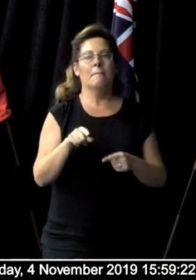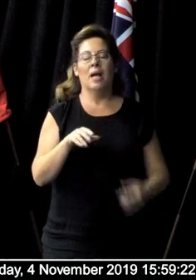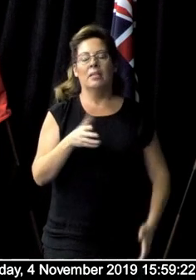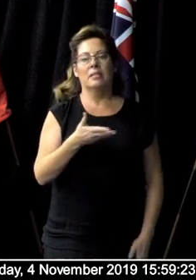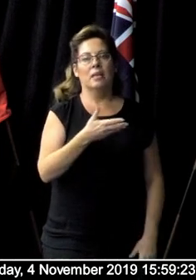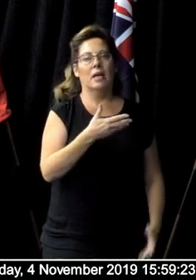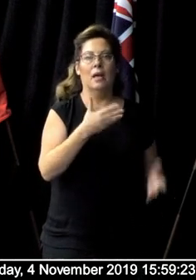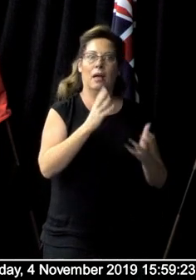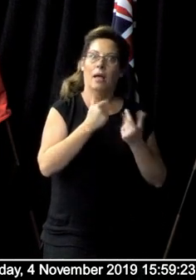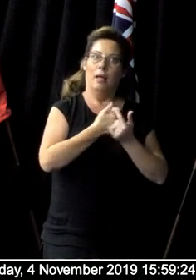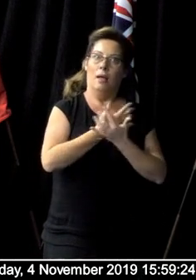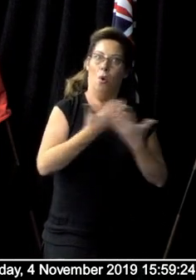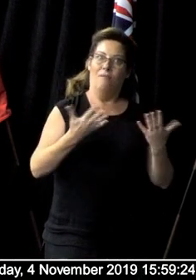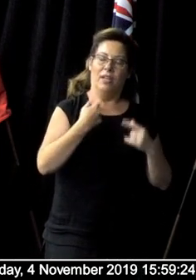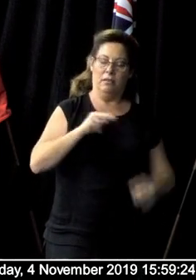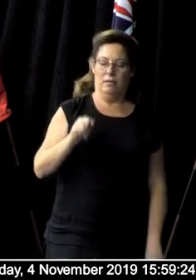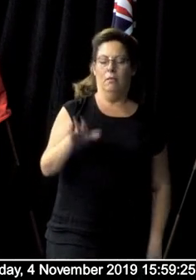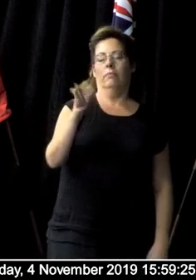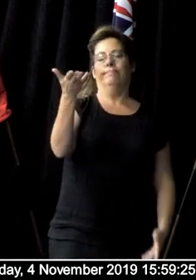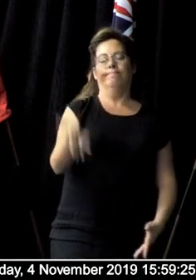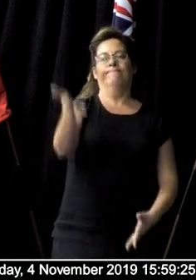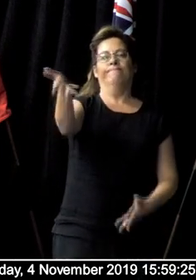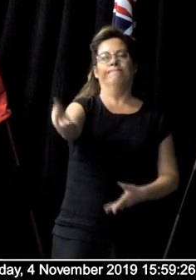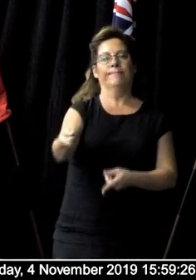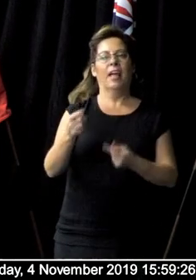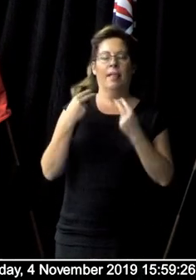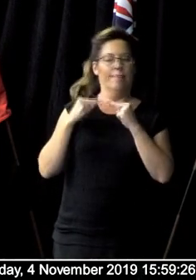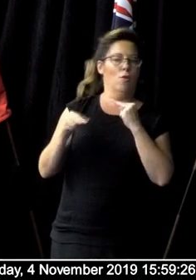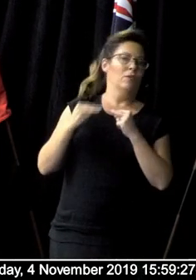or inherent to intellectual disability, and actually, their behaviour's telling us